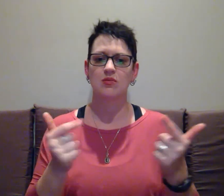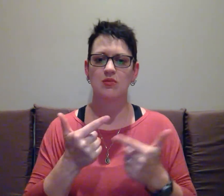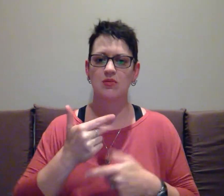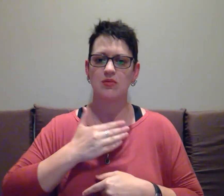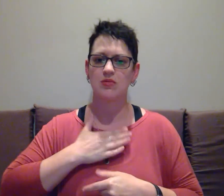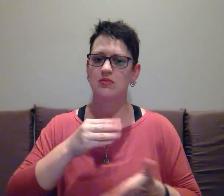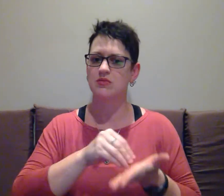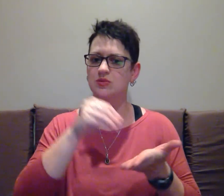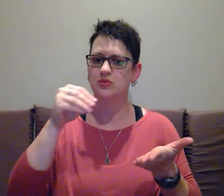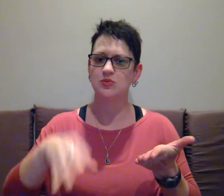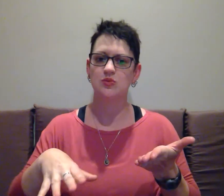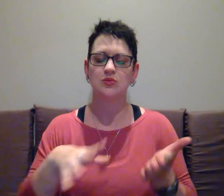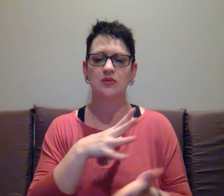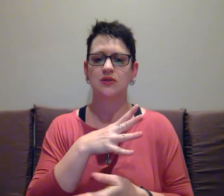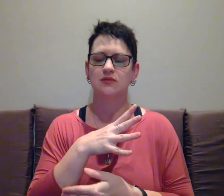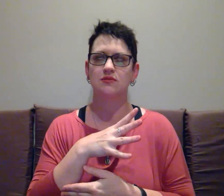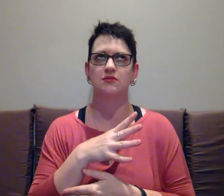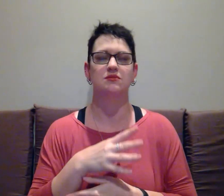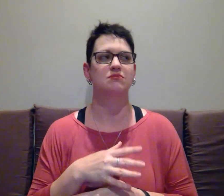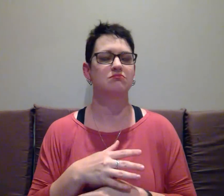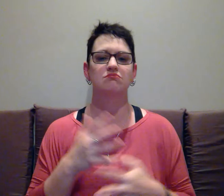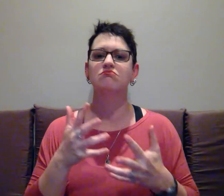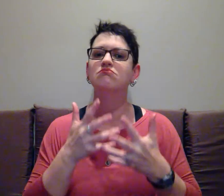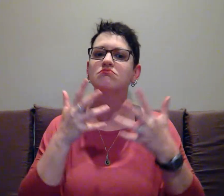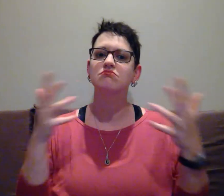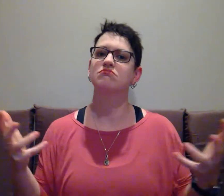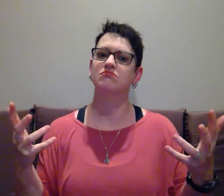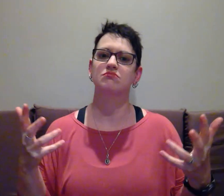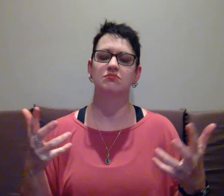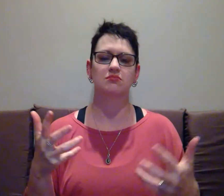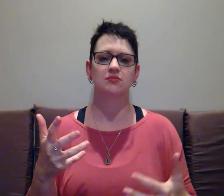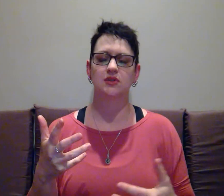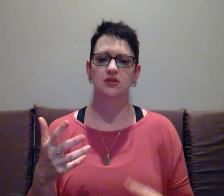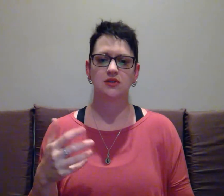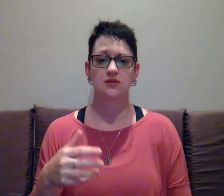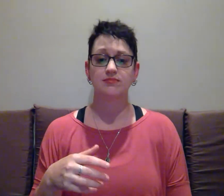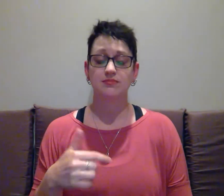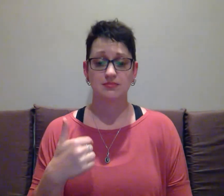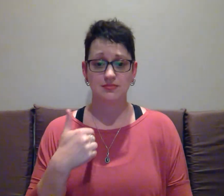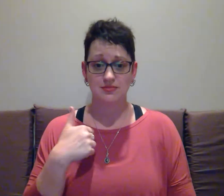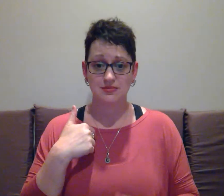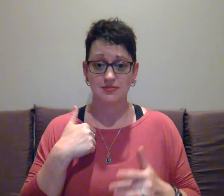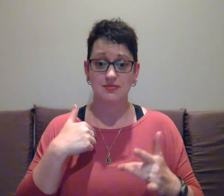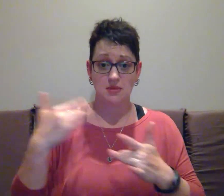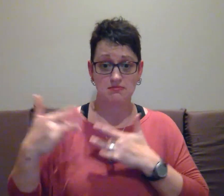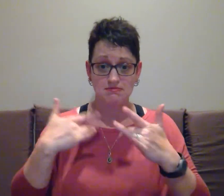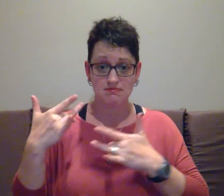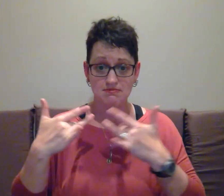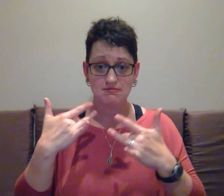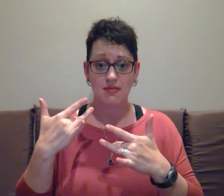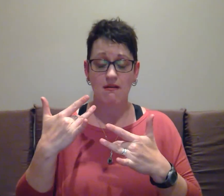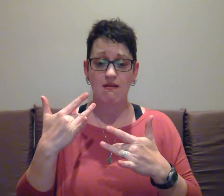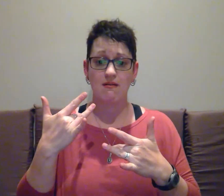all of my students, so much. I'm excited